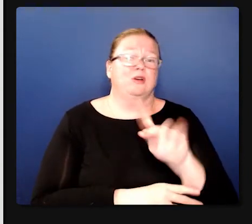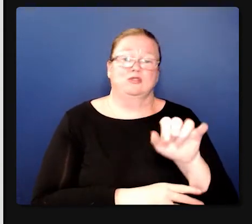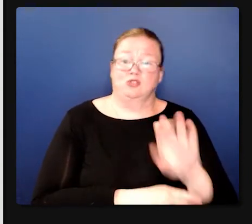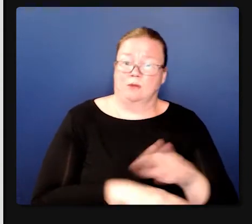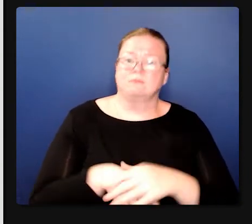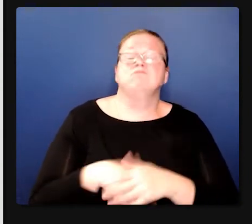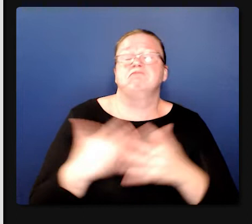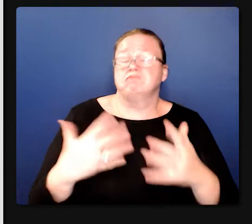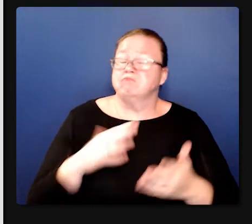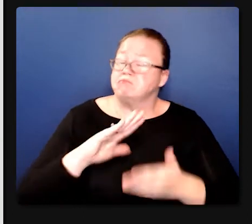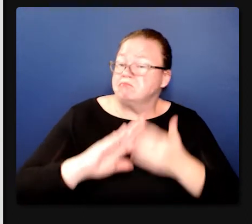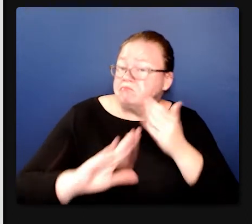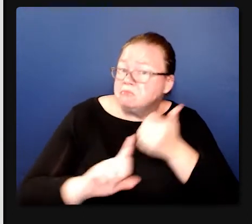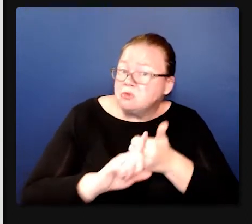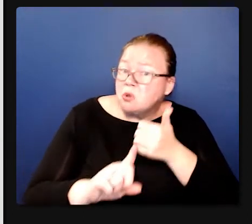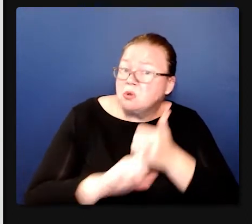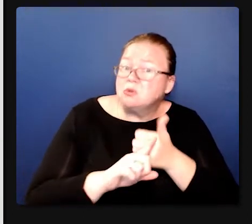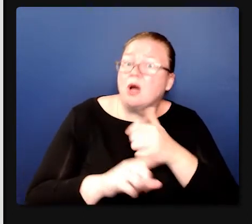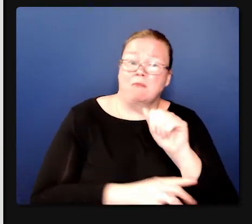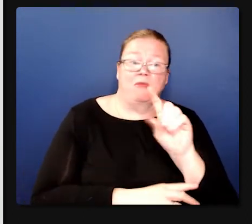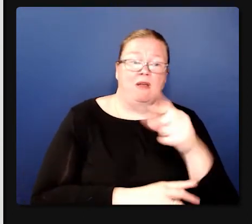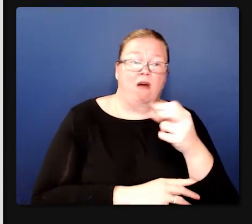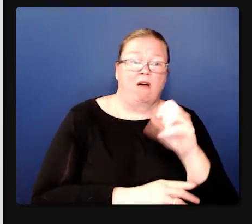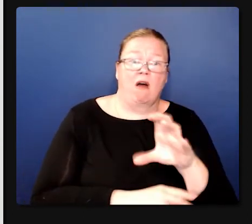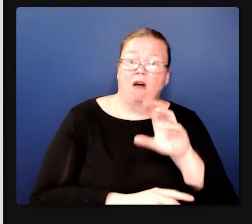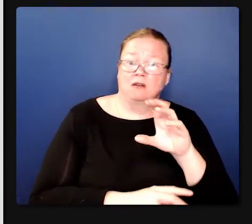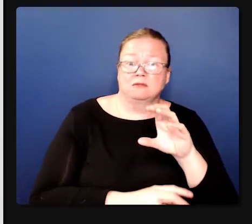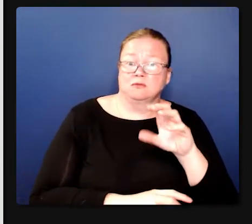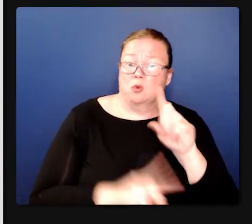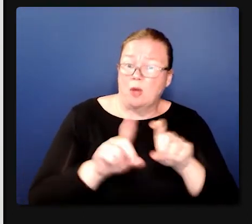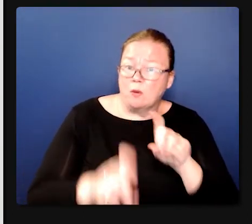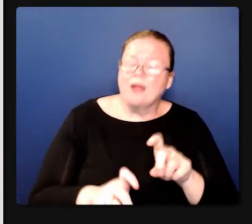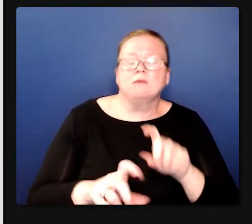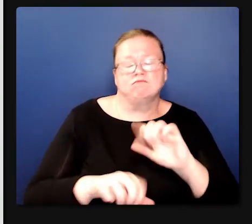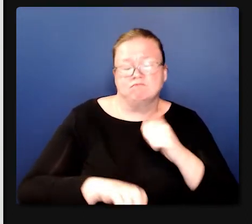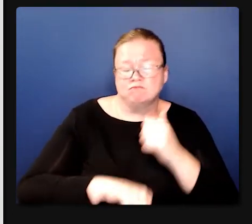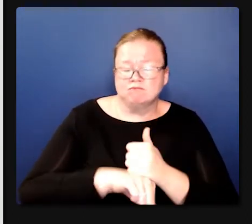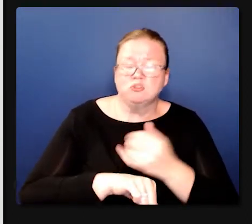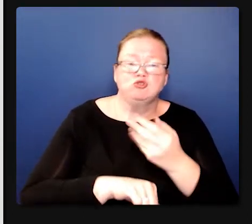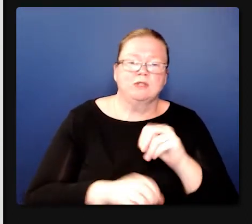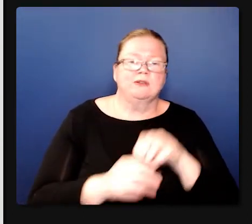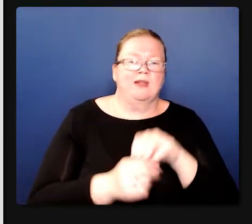If you want to run your own ad-hoc queries, you can trigger ingestion into Azure ADX